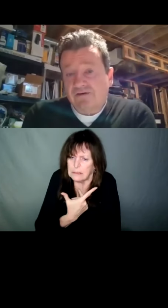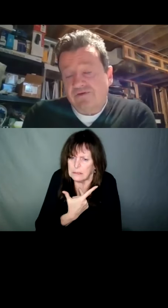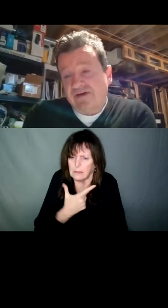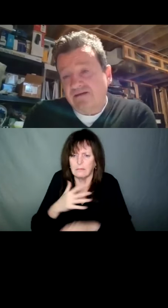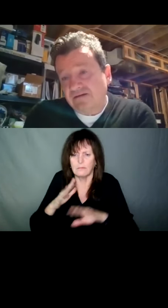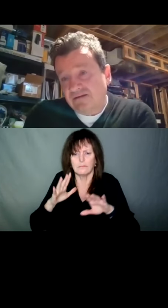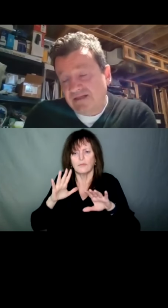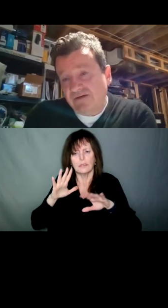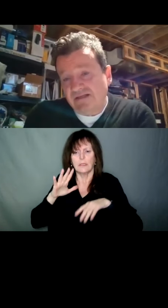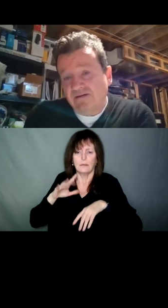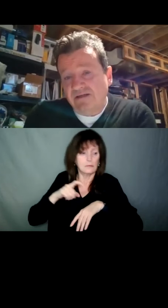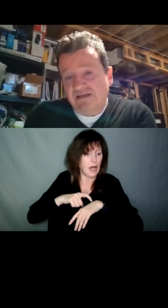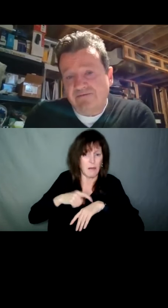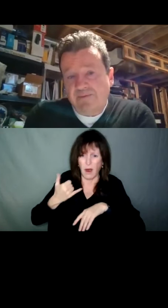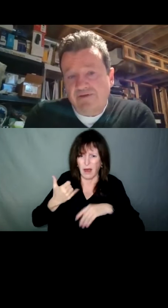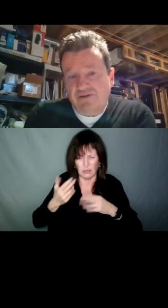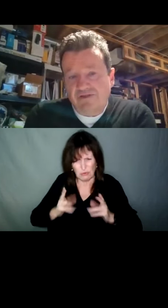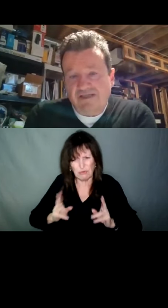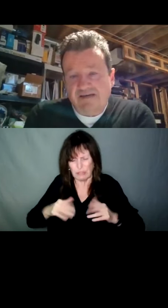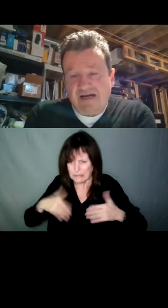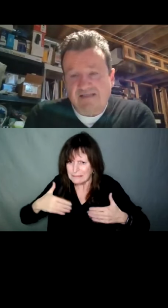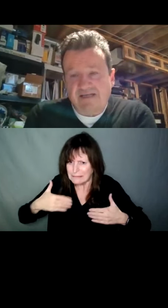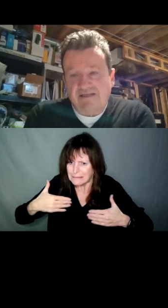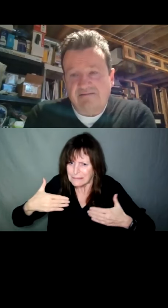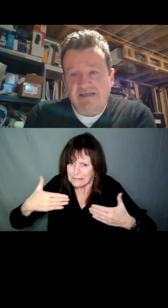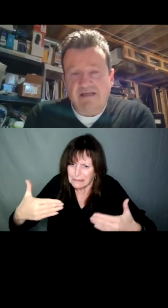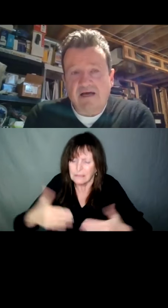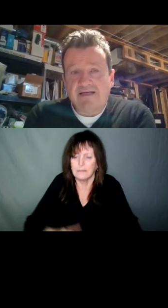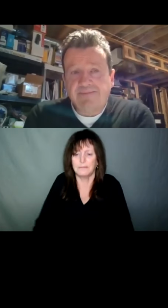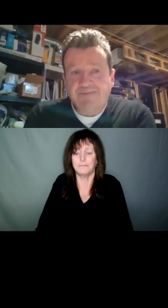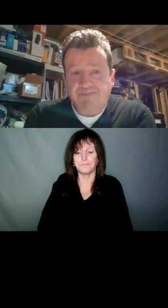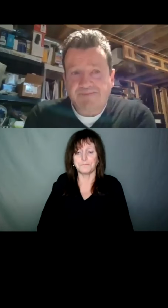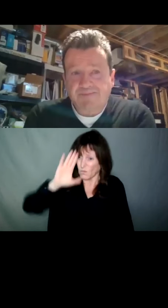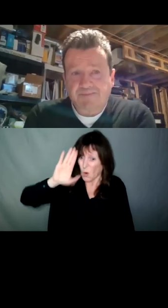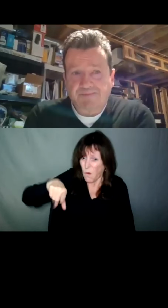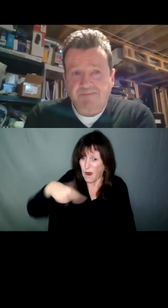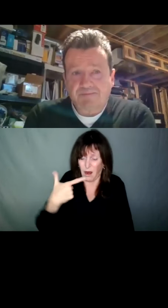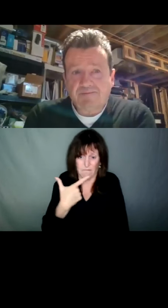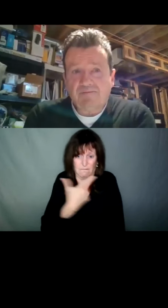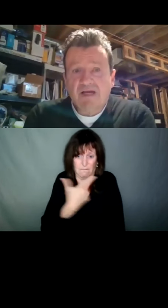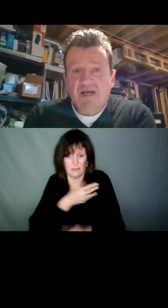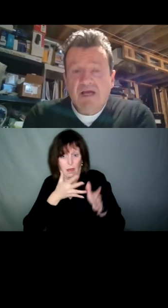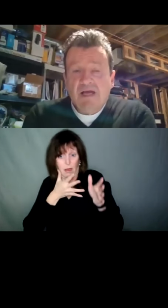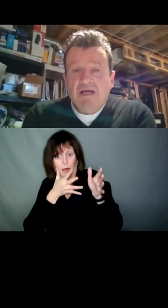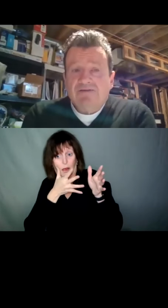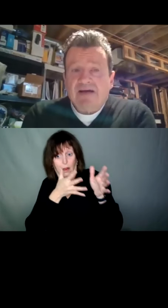Time is of the essence, we need to get more people vaccinated.